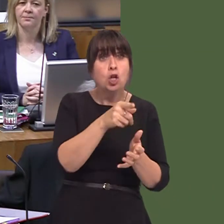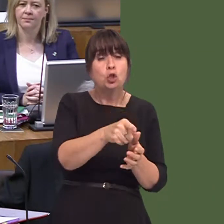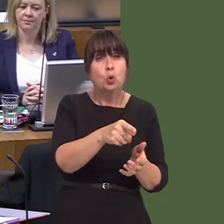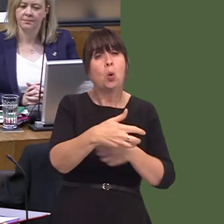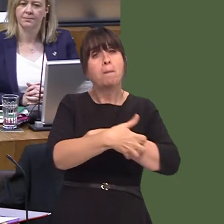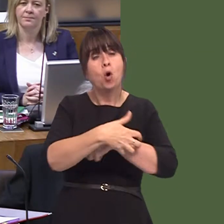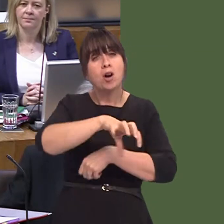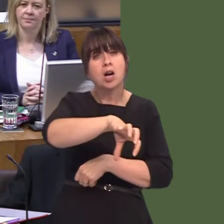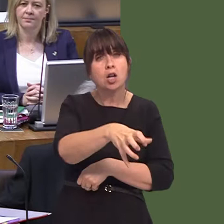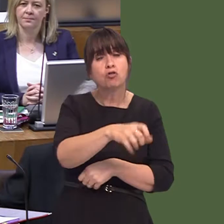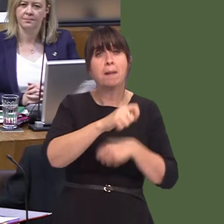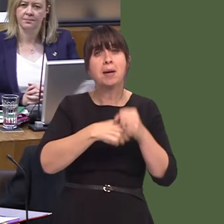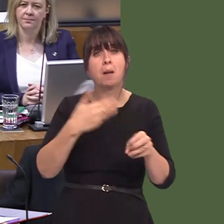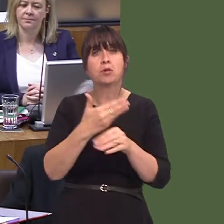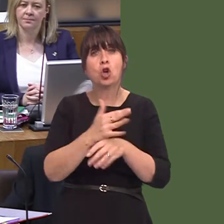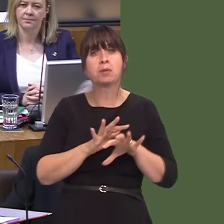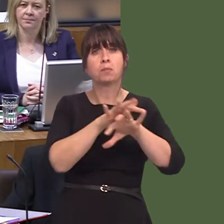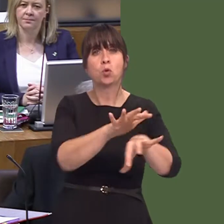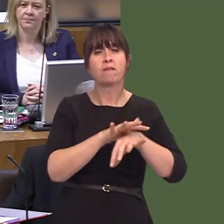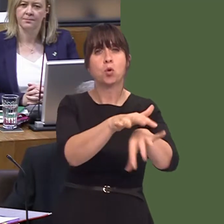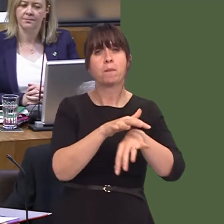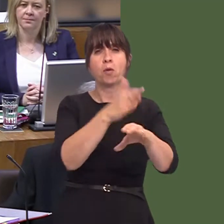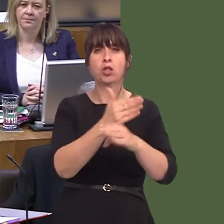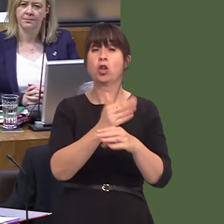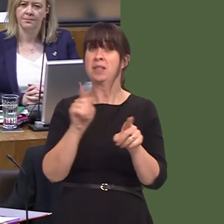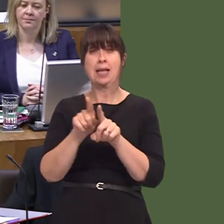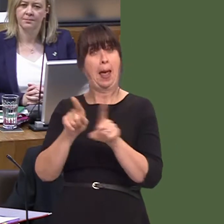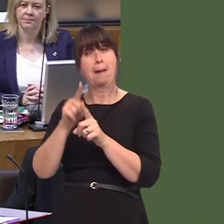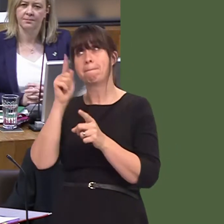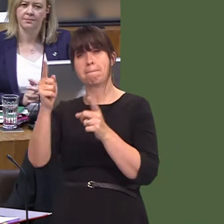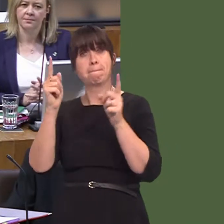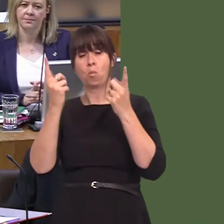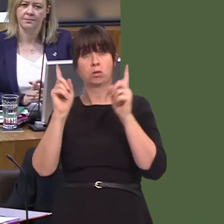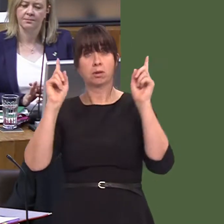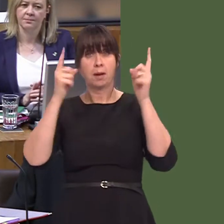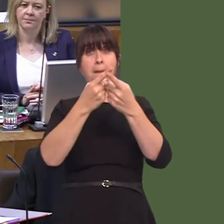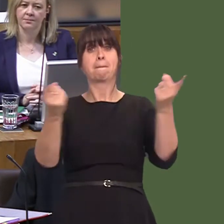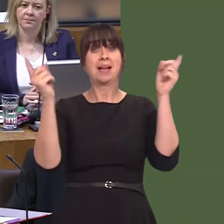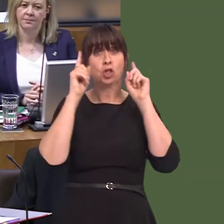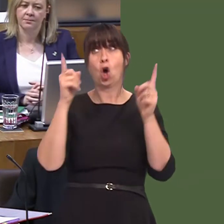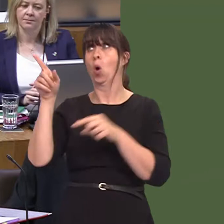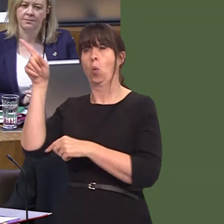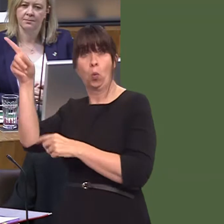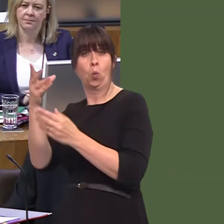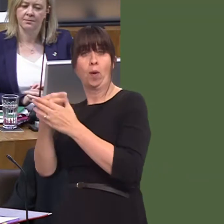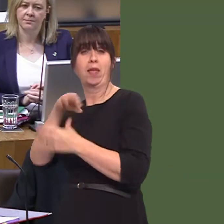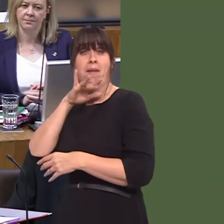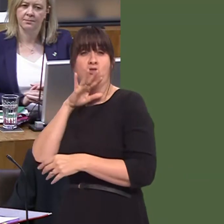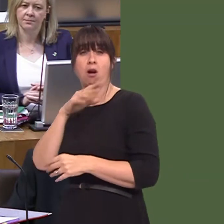Ask the Americans and the North American free trade agreementóit is what happened. Jobs were exported to Mexico and many of the midwest towns lost their jobs as a result